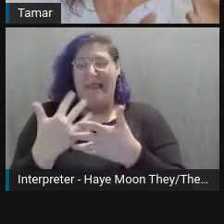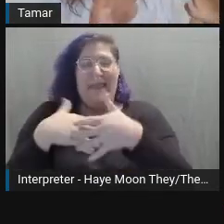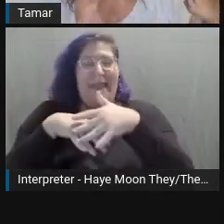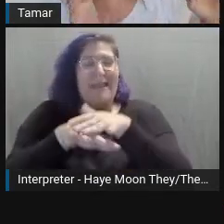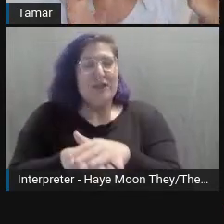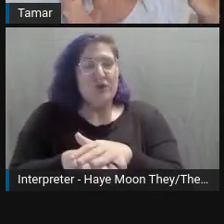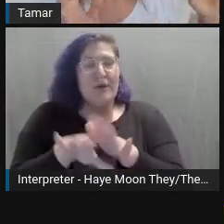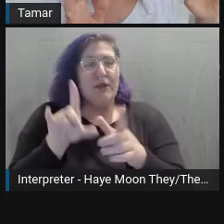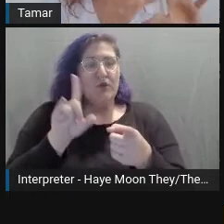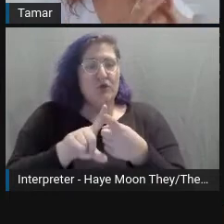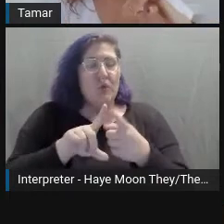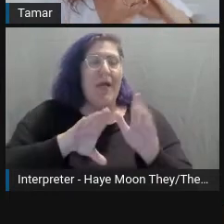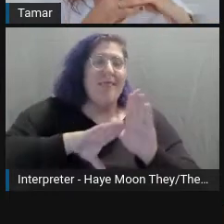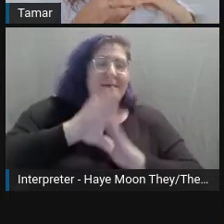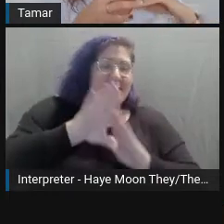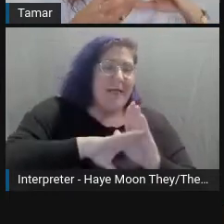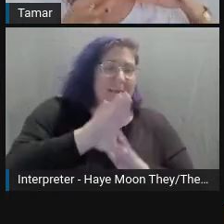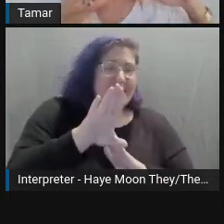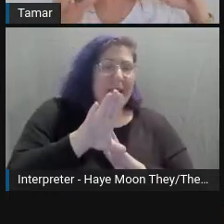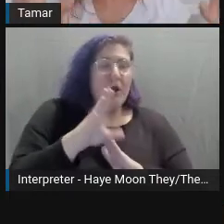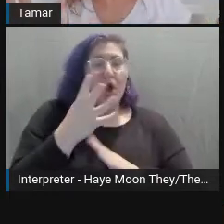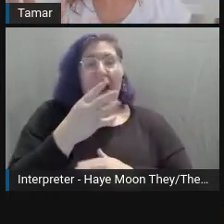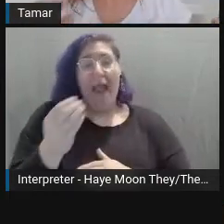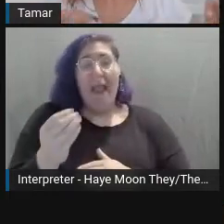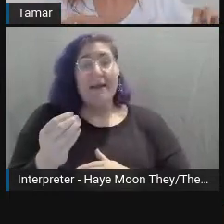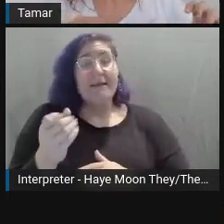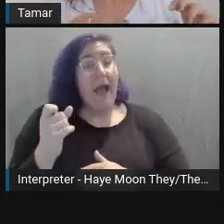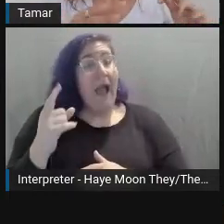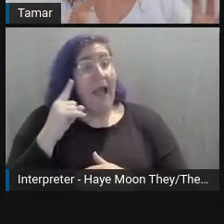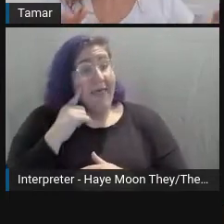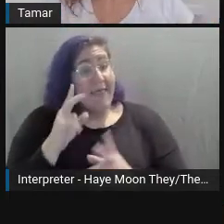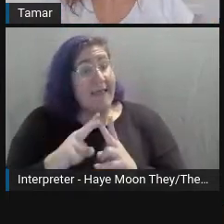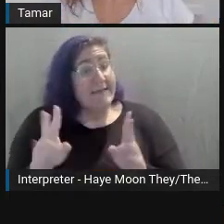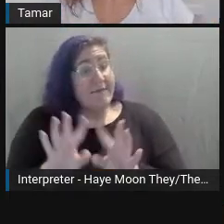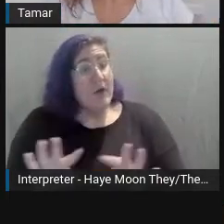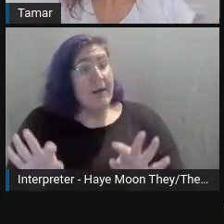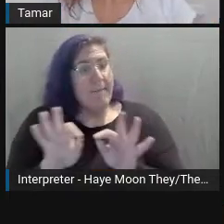and I think it's a huge part of product development.